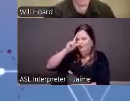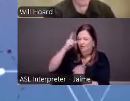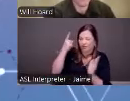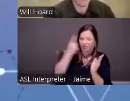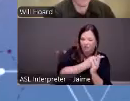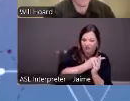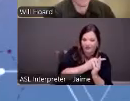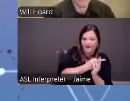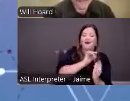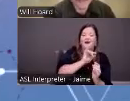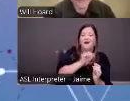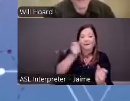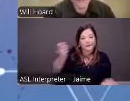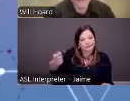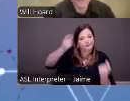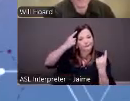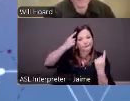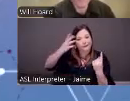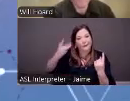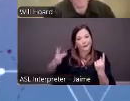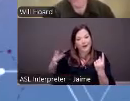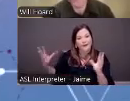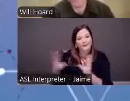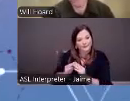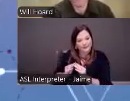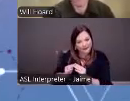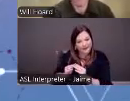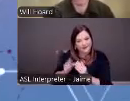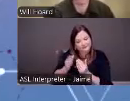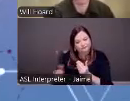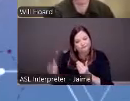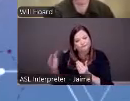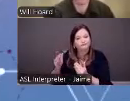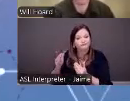the purpose of the meetings and that we trusted her